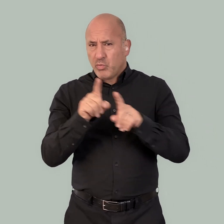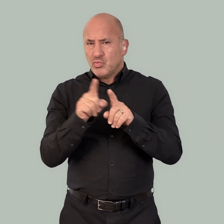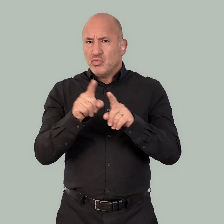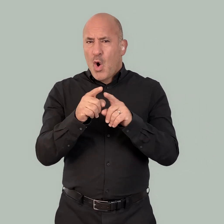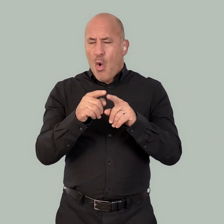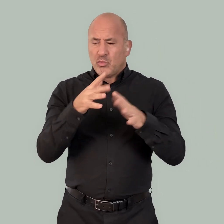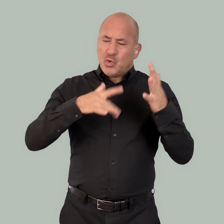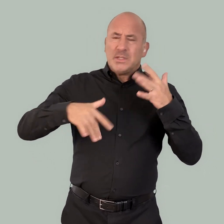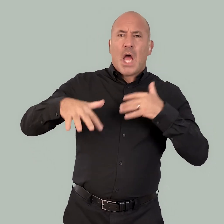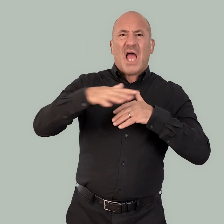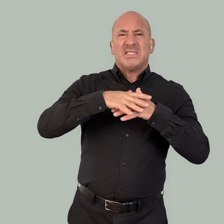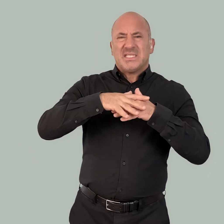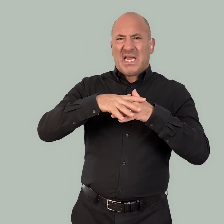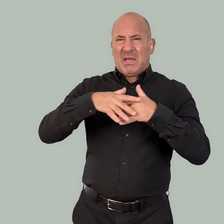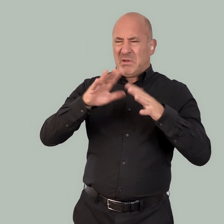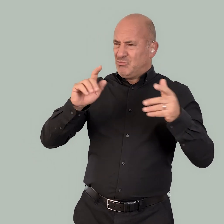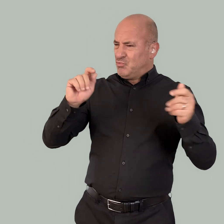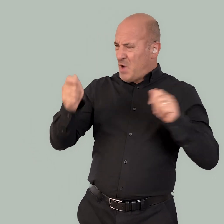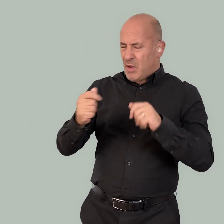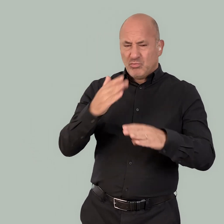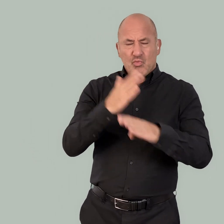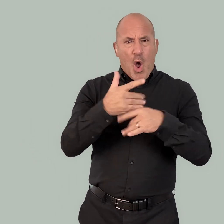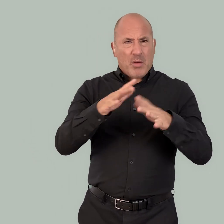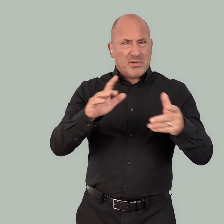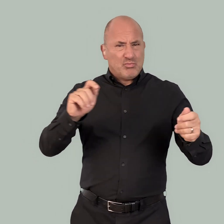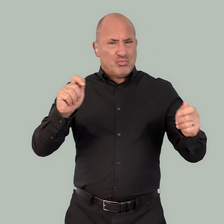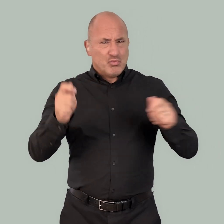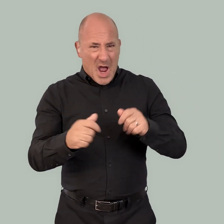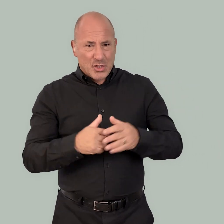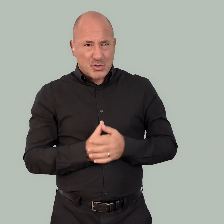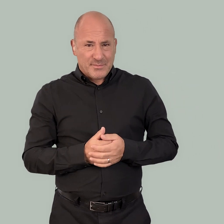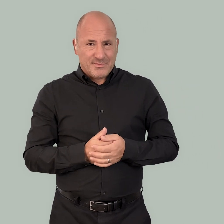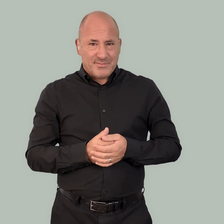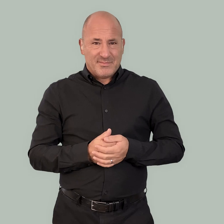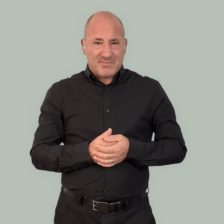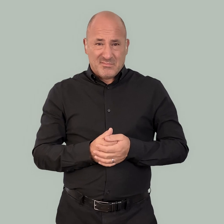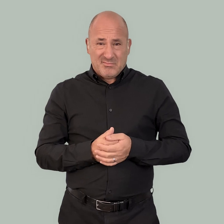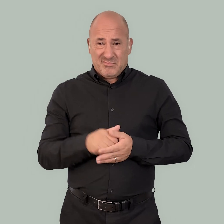as well as changes in wider society and the workplace.